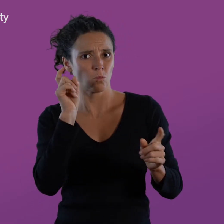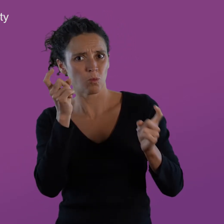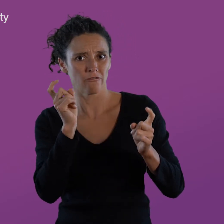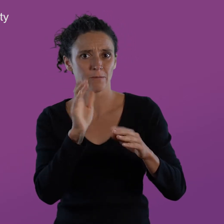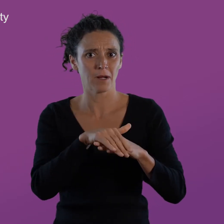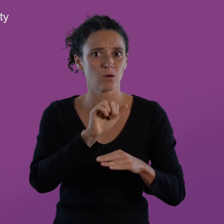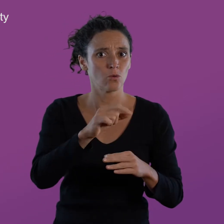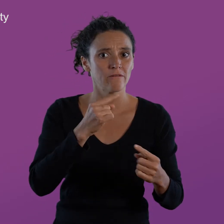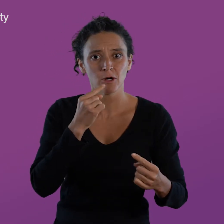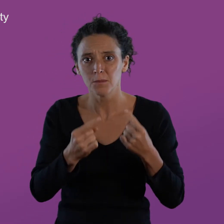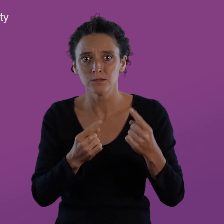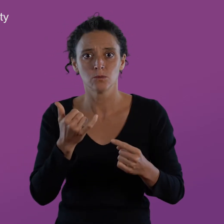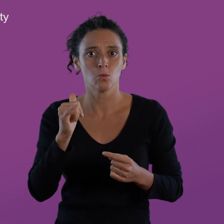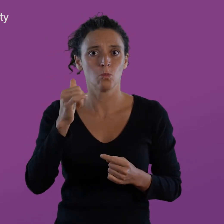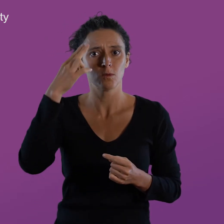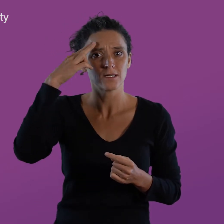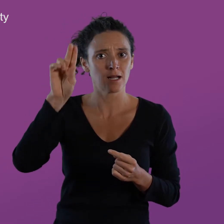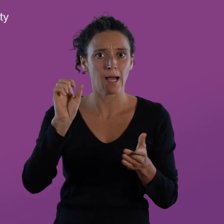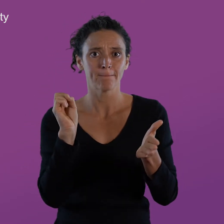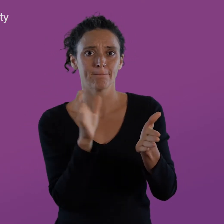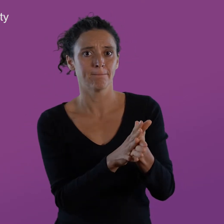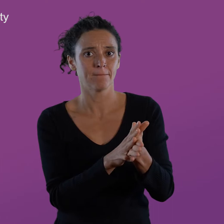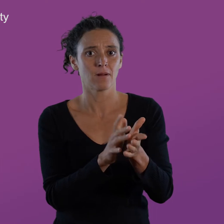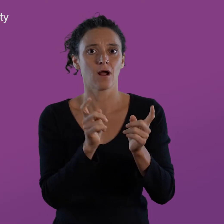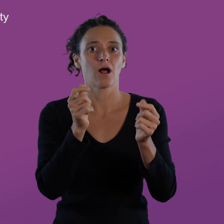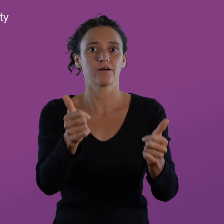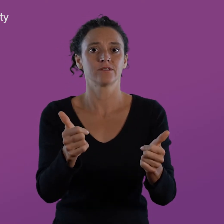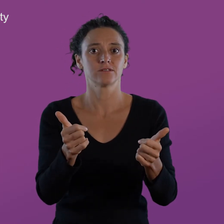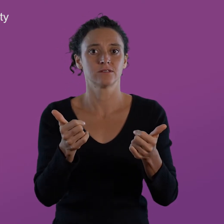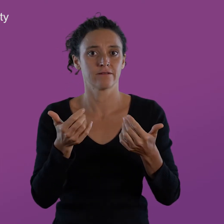If you are worried about your identity or the information-